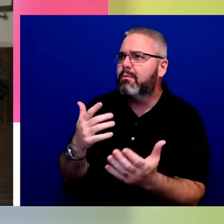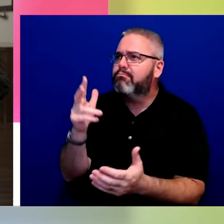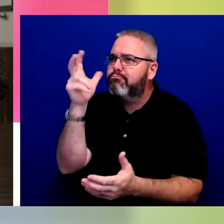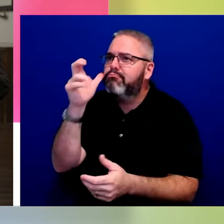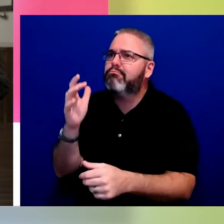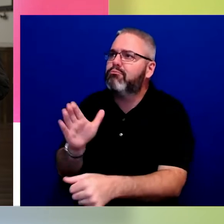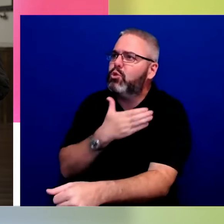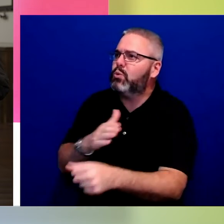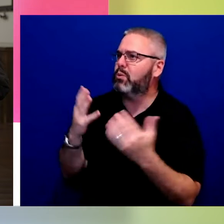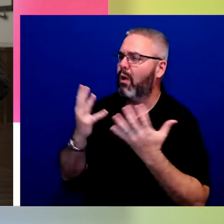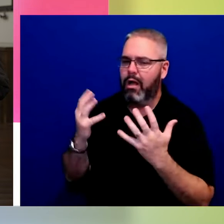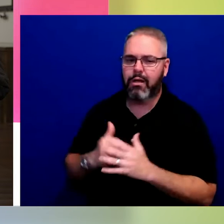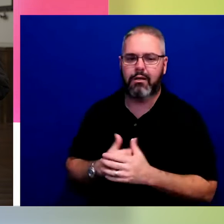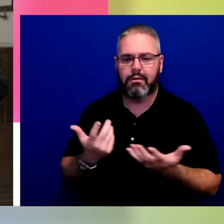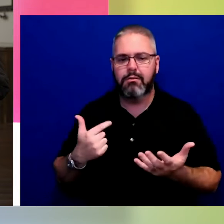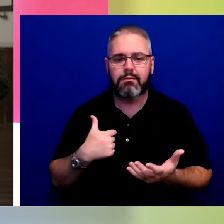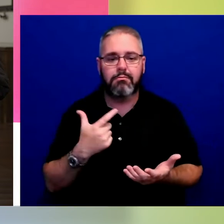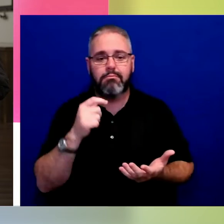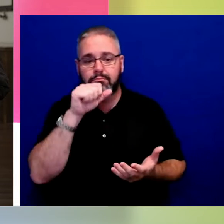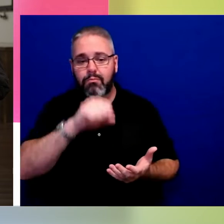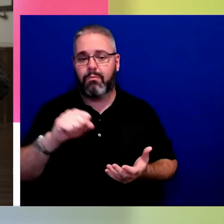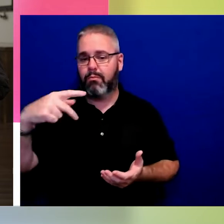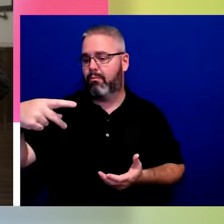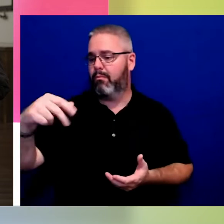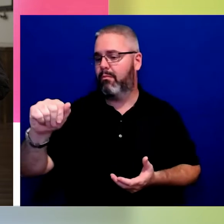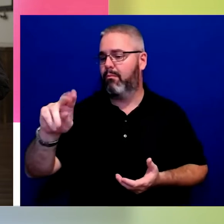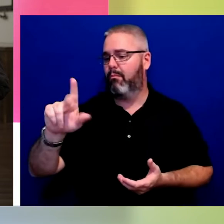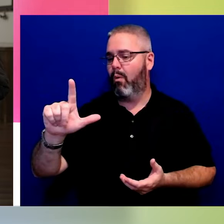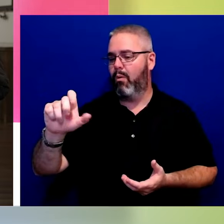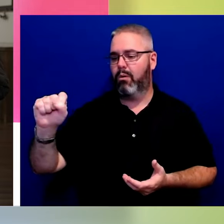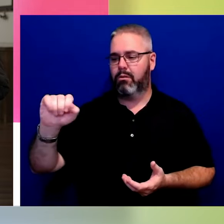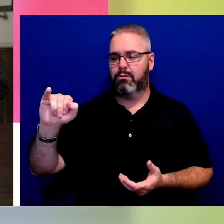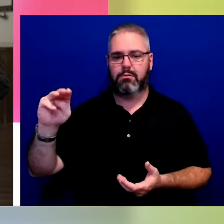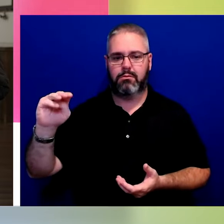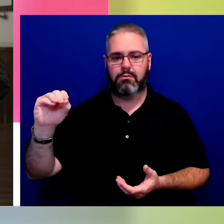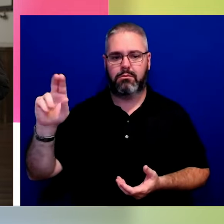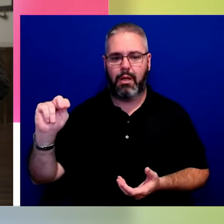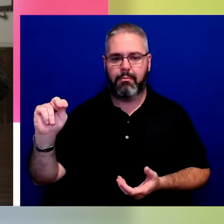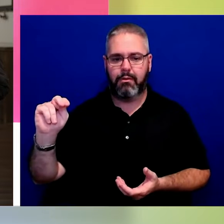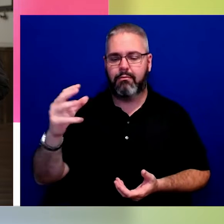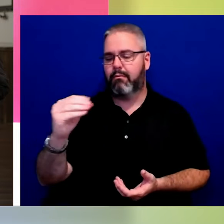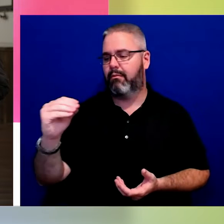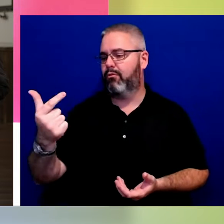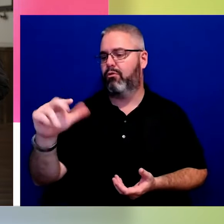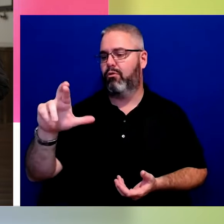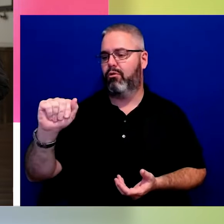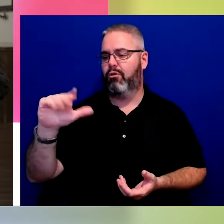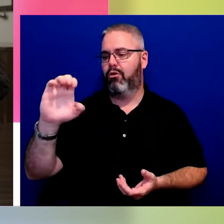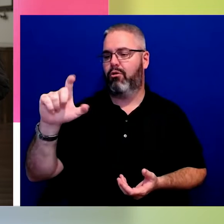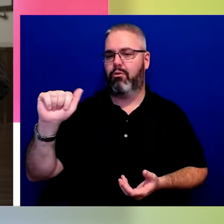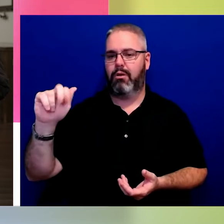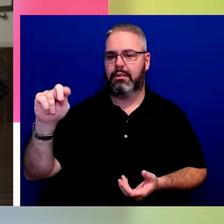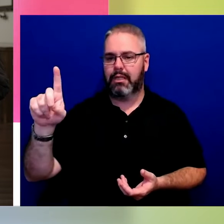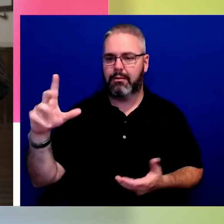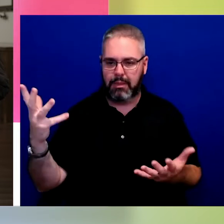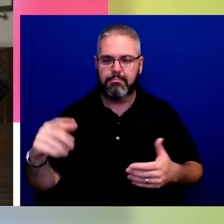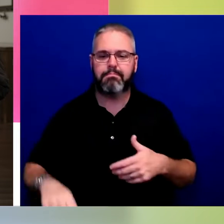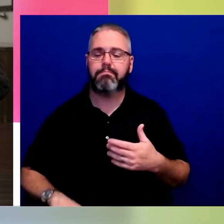'cause I love Paul Simon and Graceland. But buddy, what are your two favorite football?